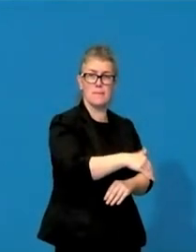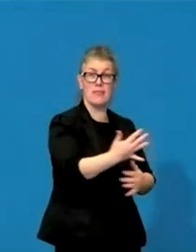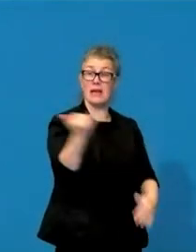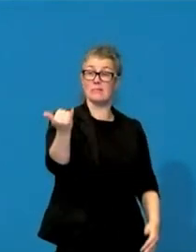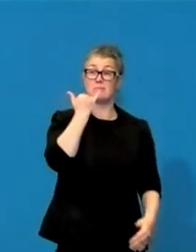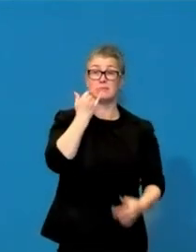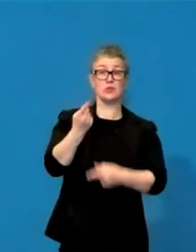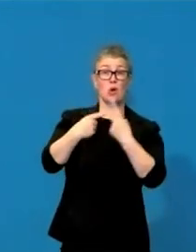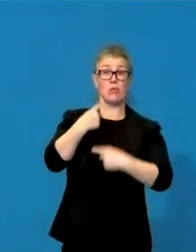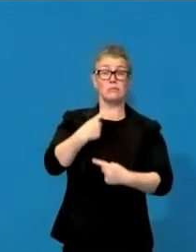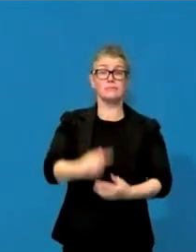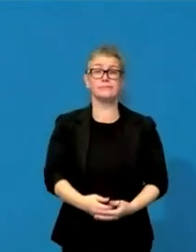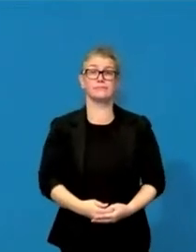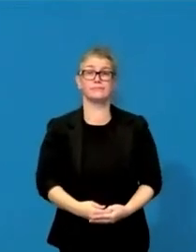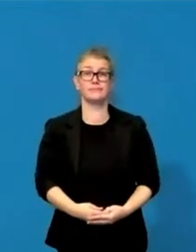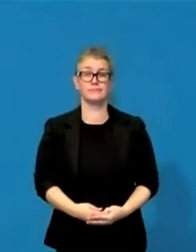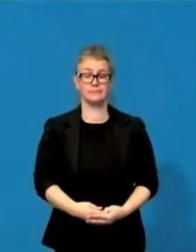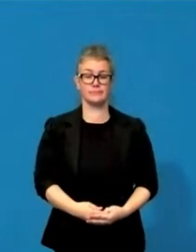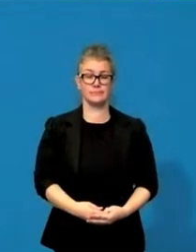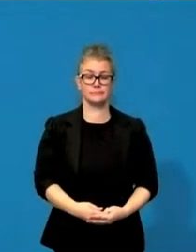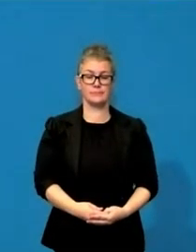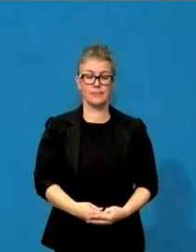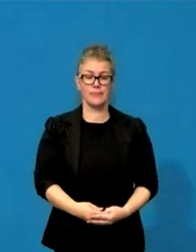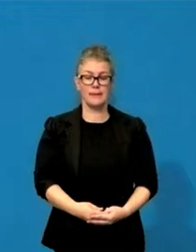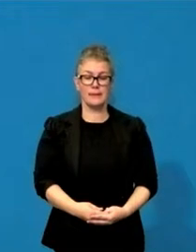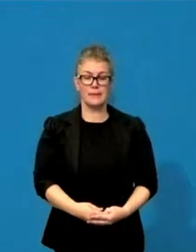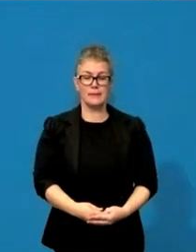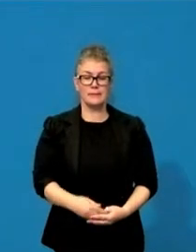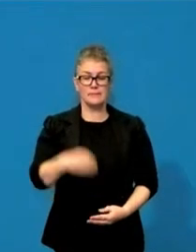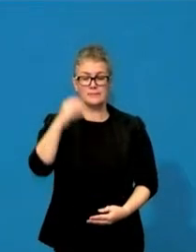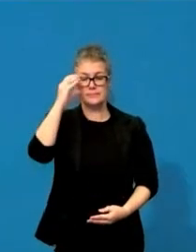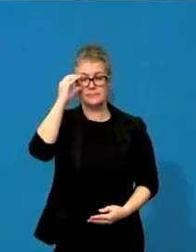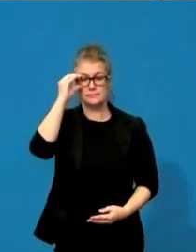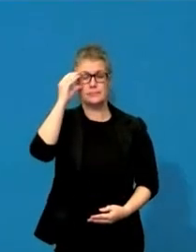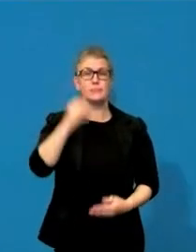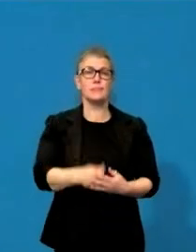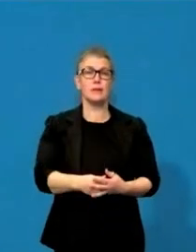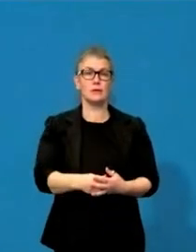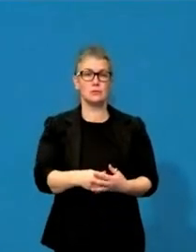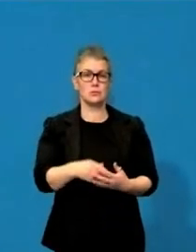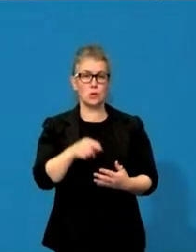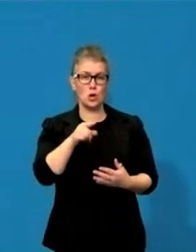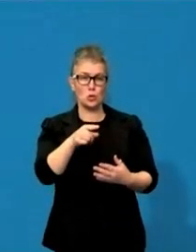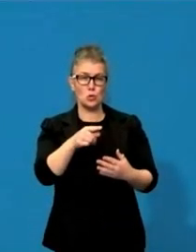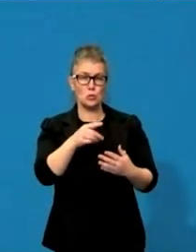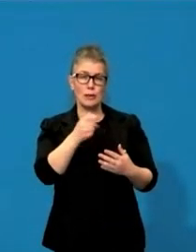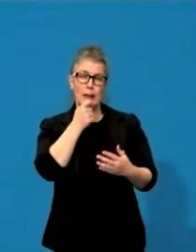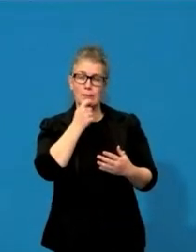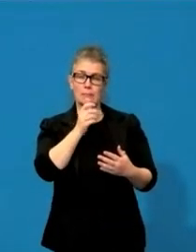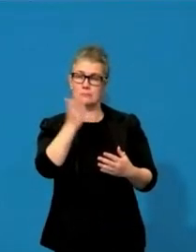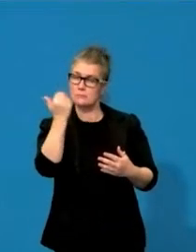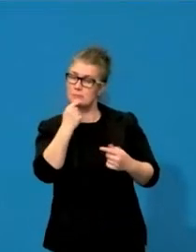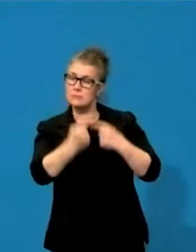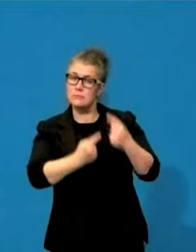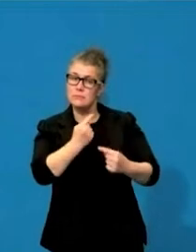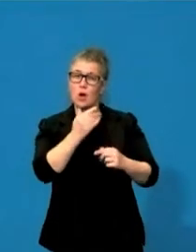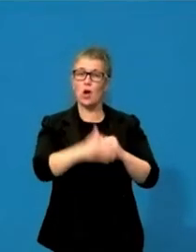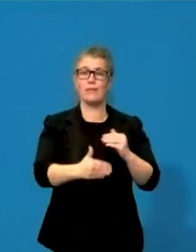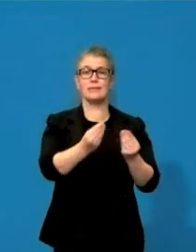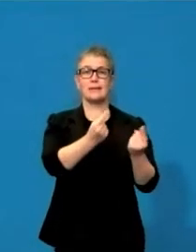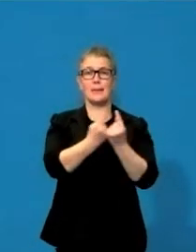And you explained a bit before about some of the things Bubbaboy likes.